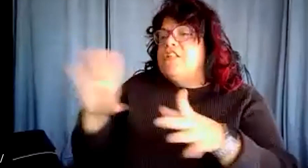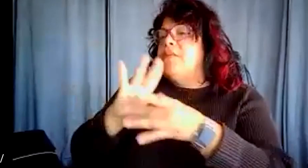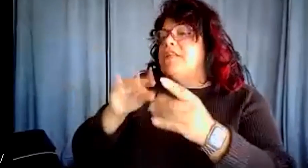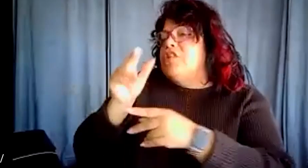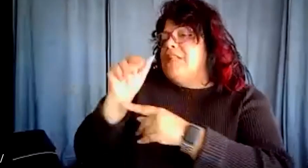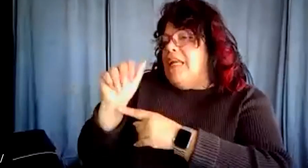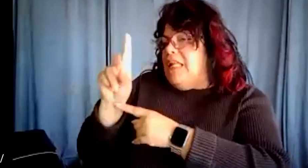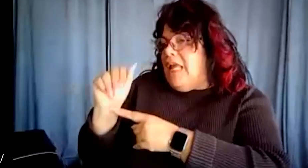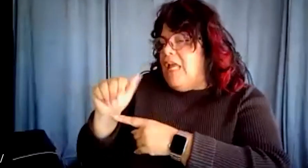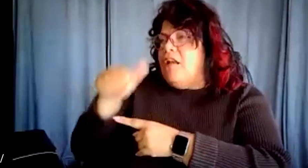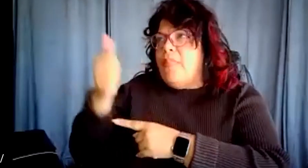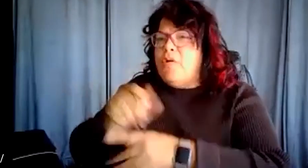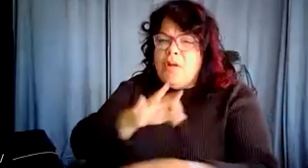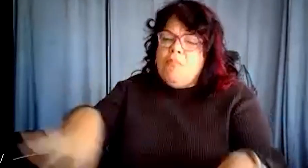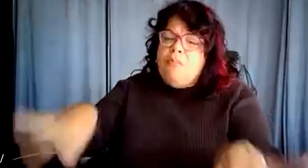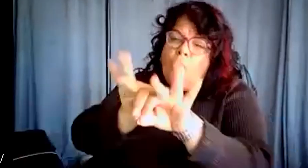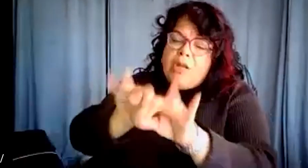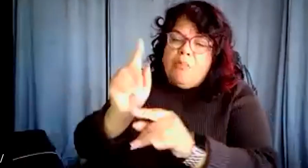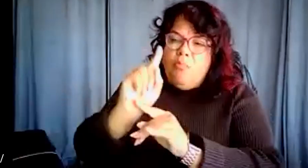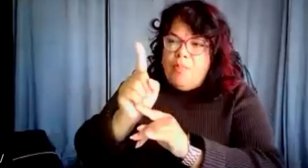Obviously, it didn't start or end with the ADA.